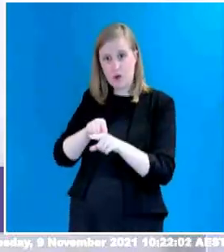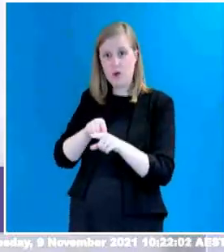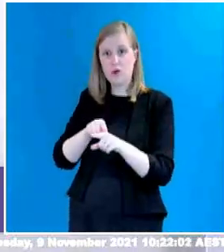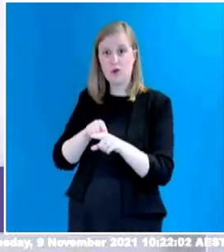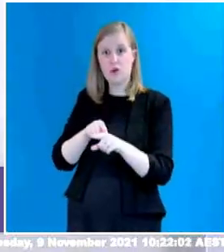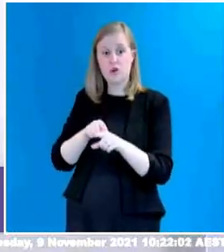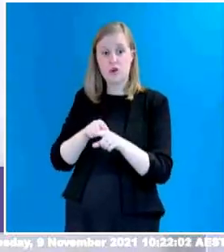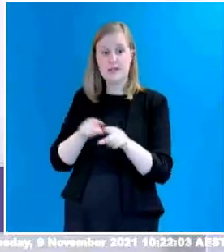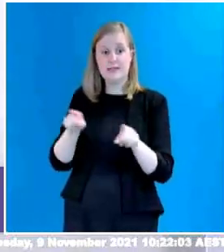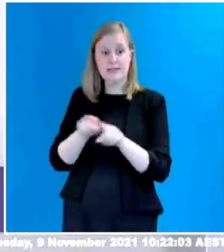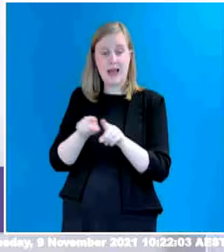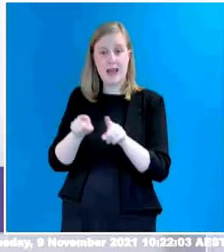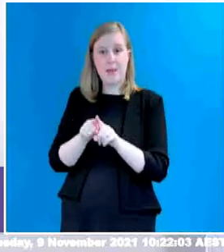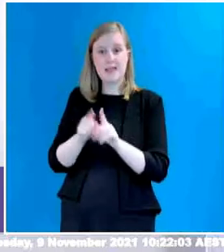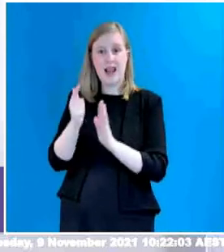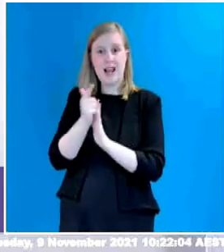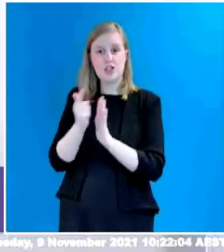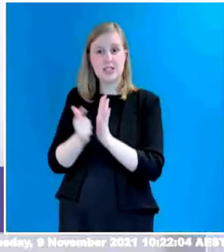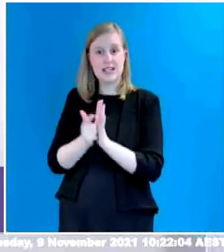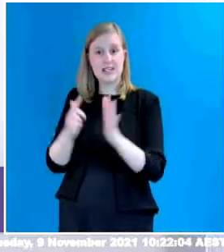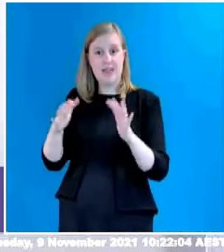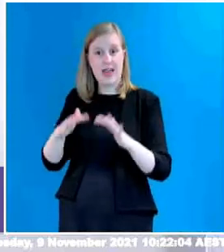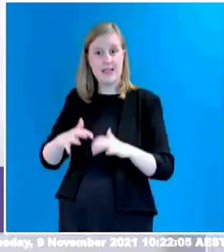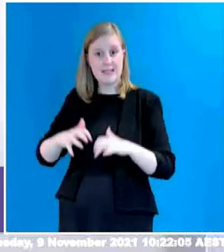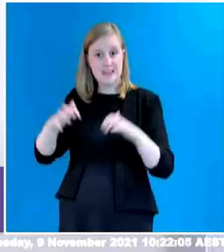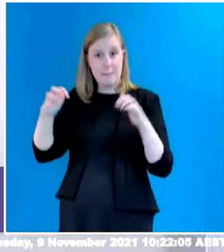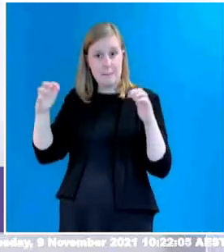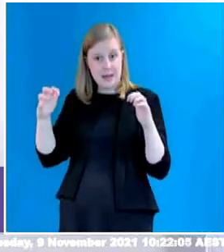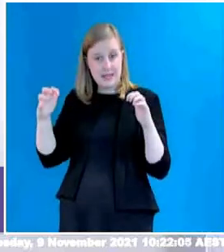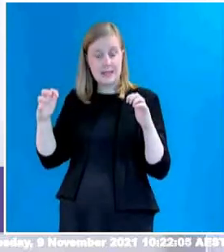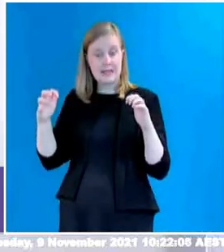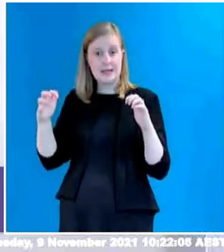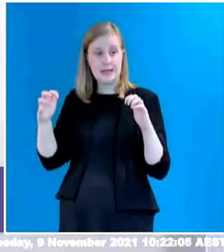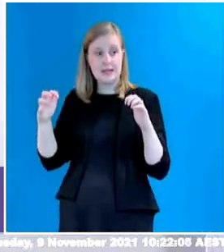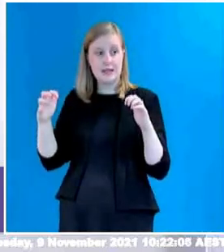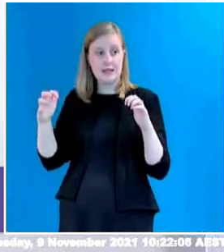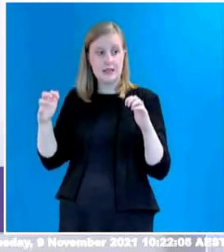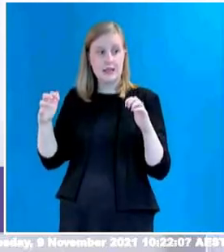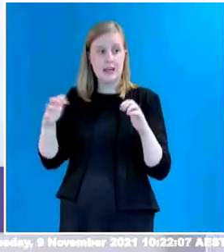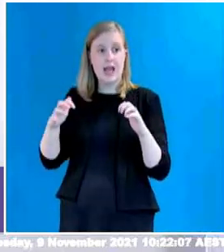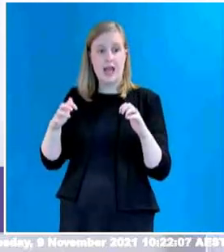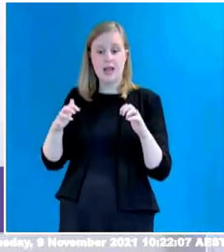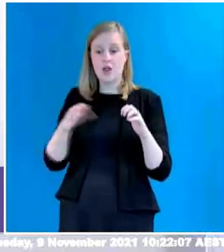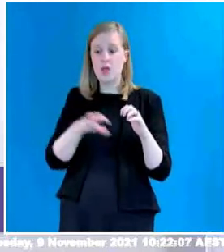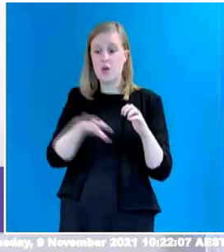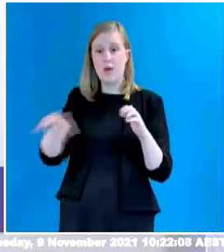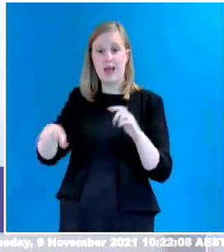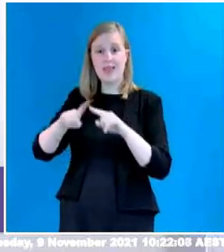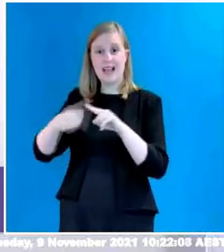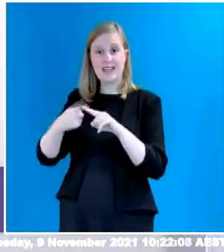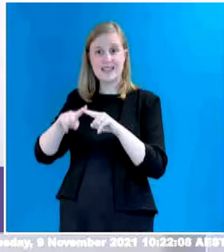or in the way the Executive perform their duties with human rights?